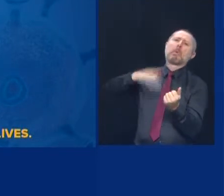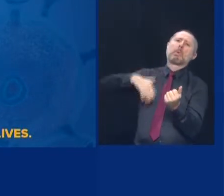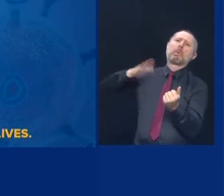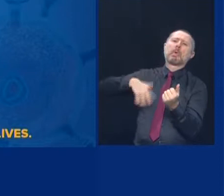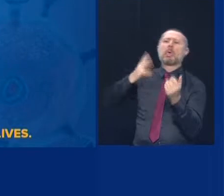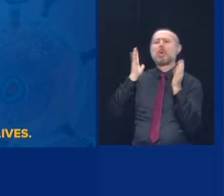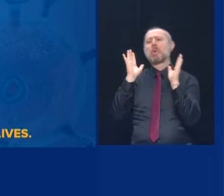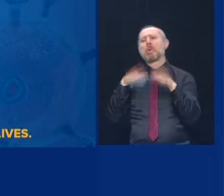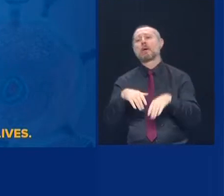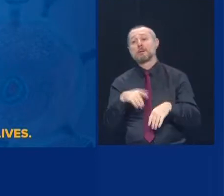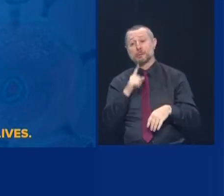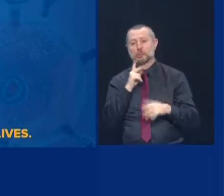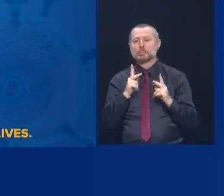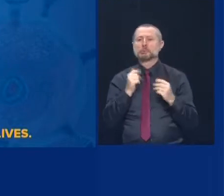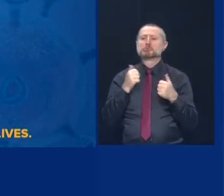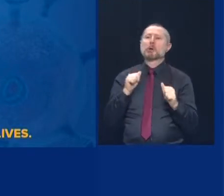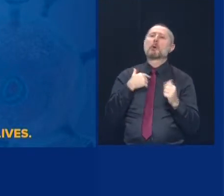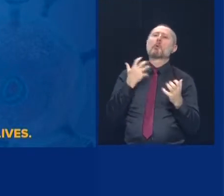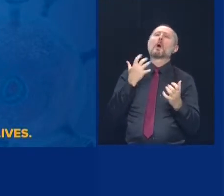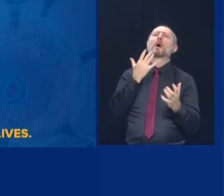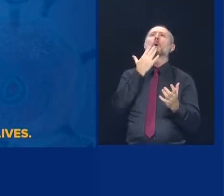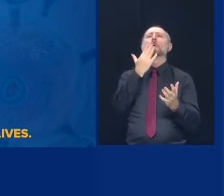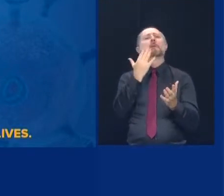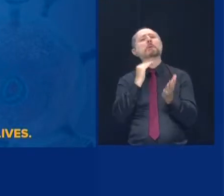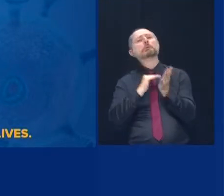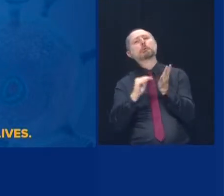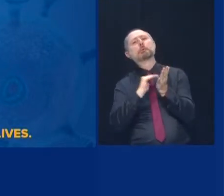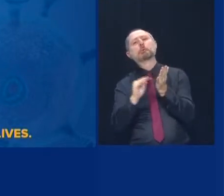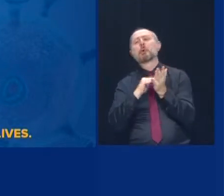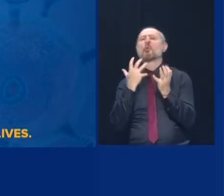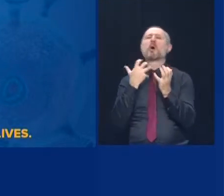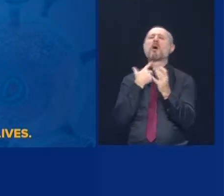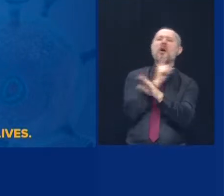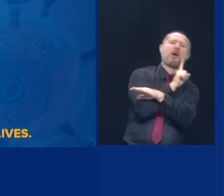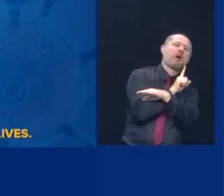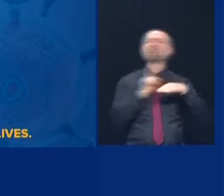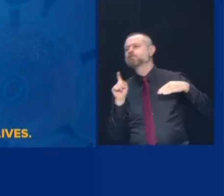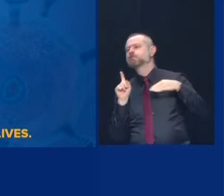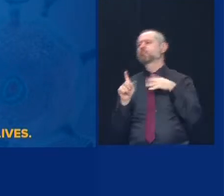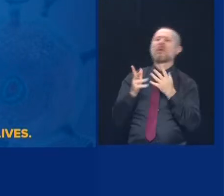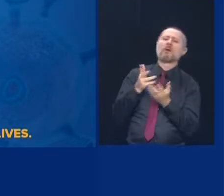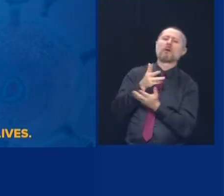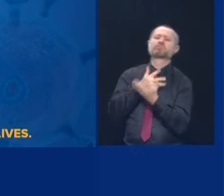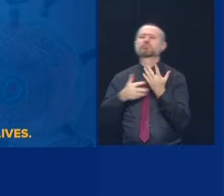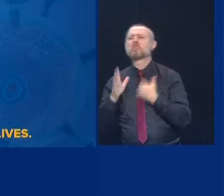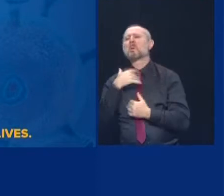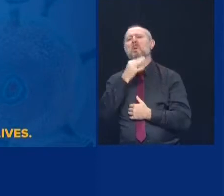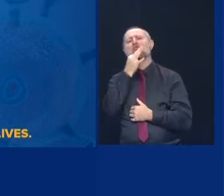OVER. THERE'S A VACCINE.